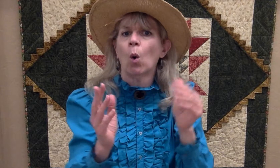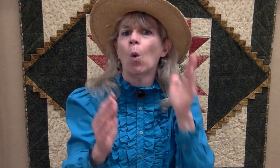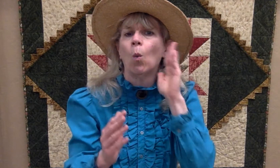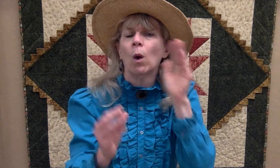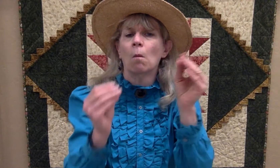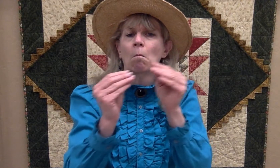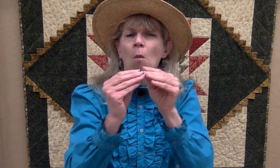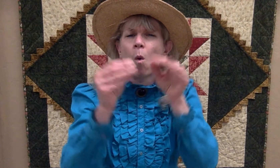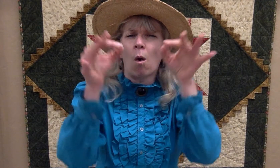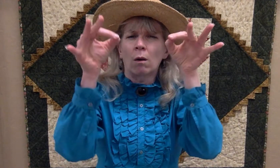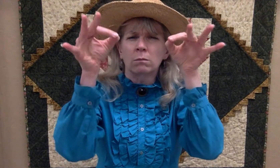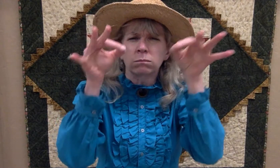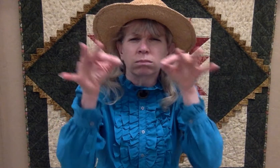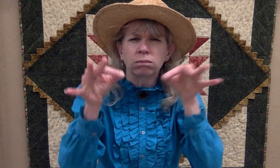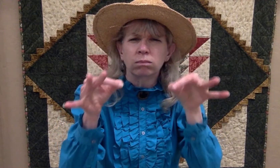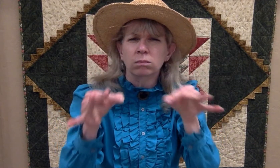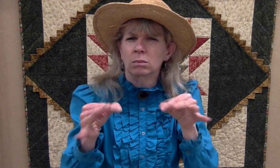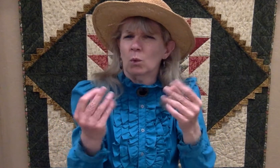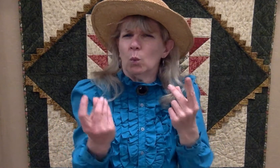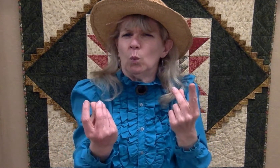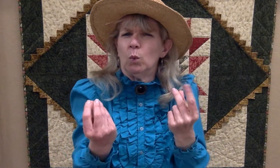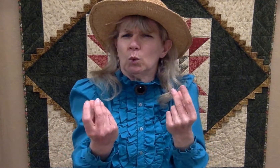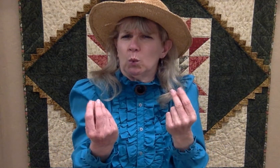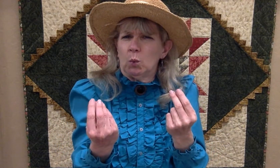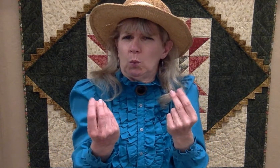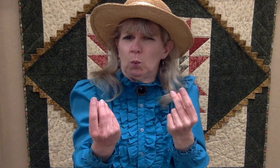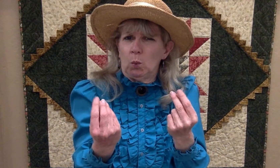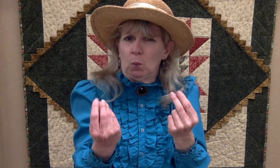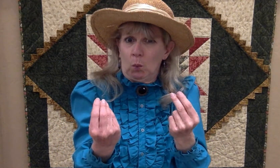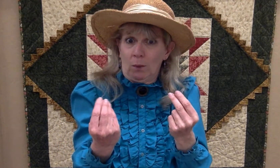explain to you in more detail on what to do.